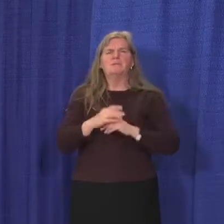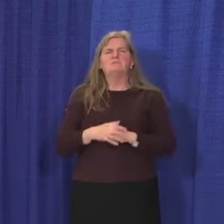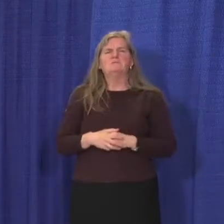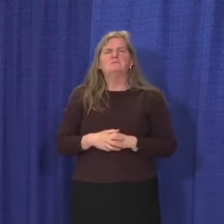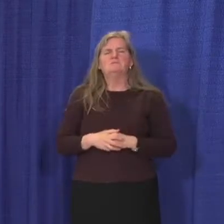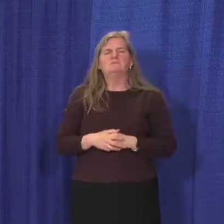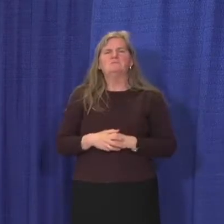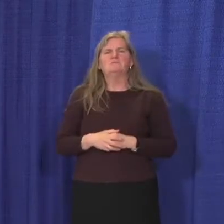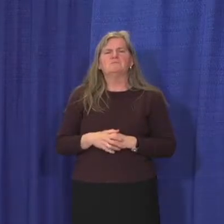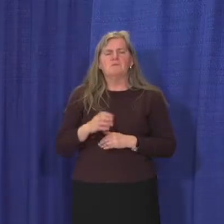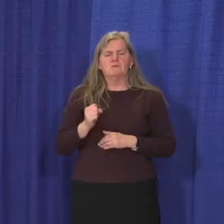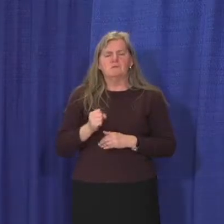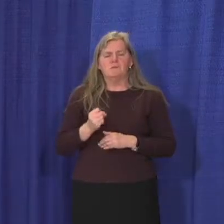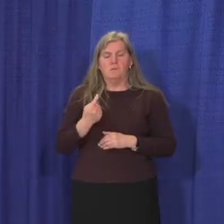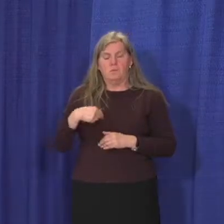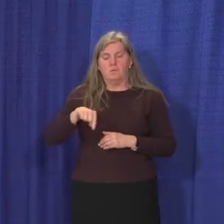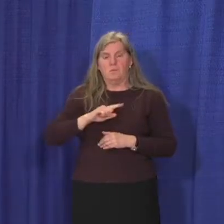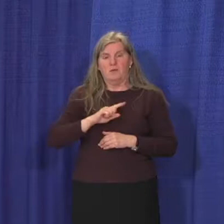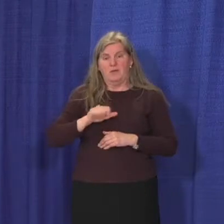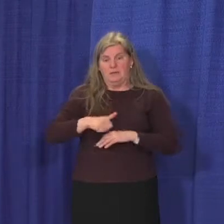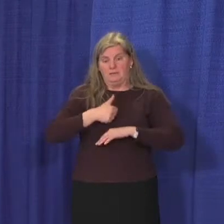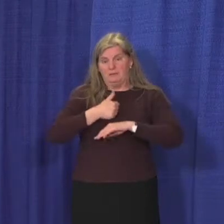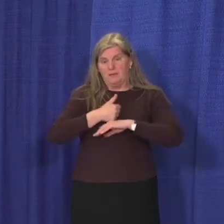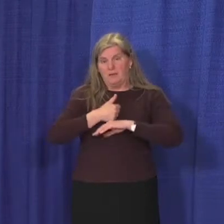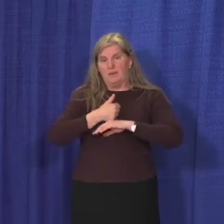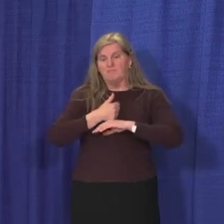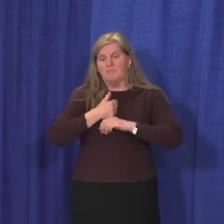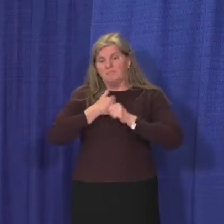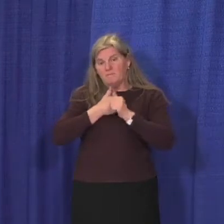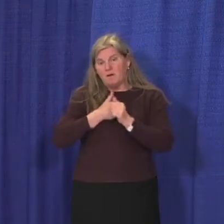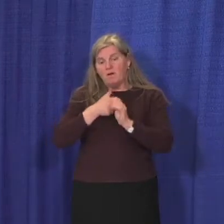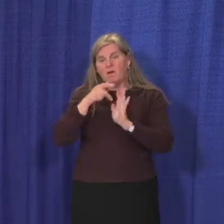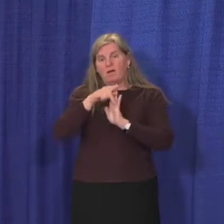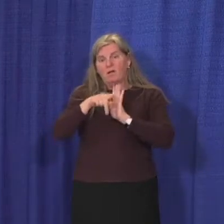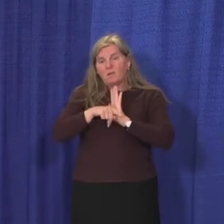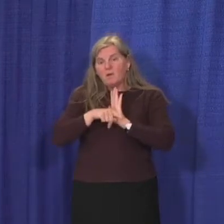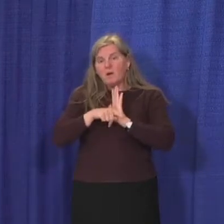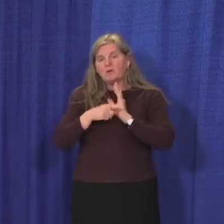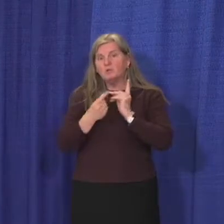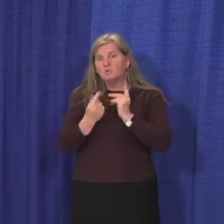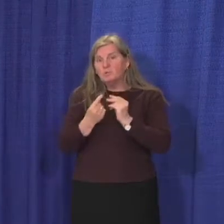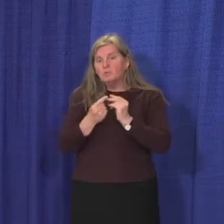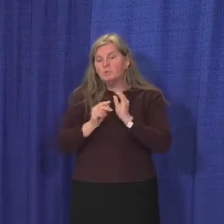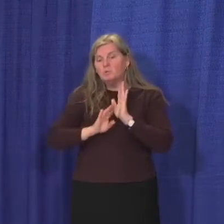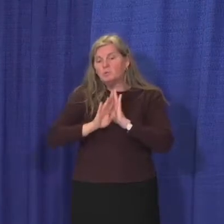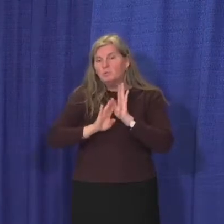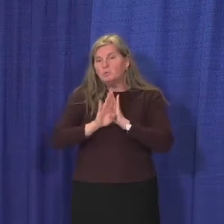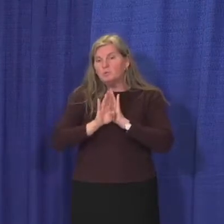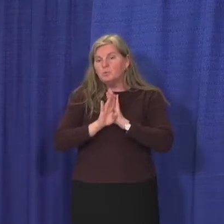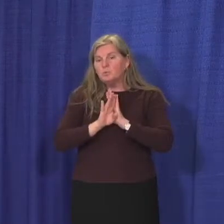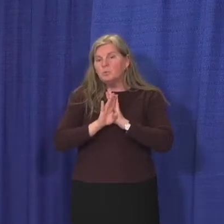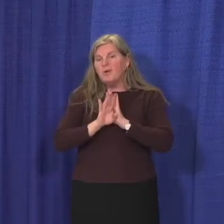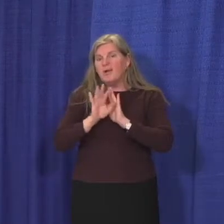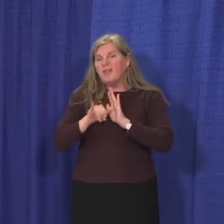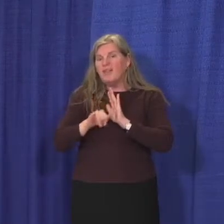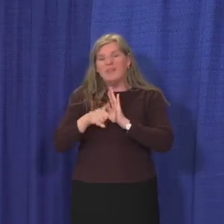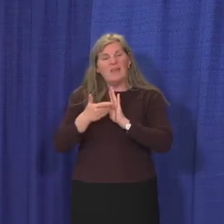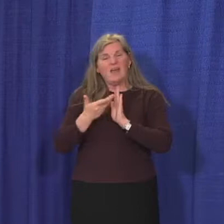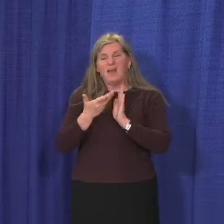Also are plans to implement the policies and designs and the guidelines again, is readily